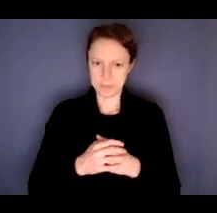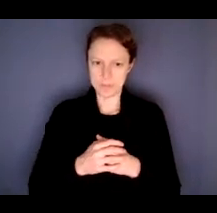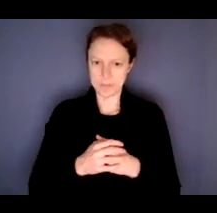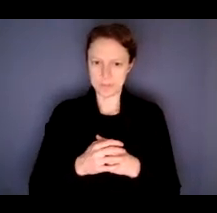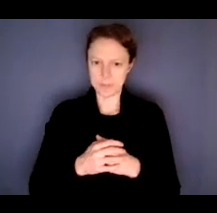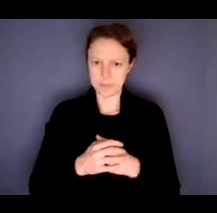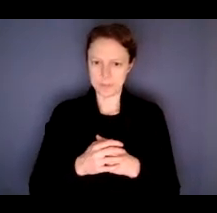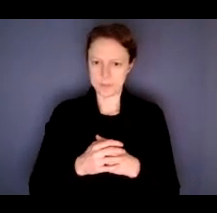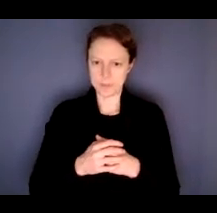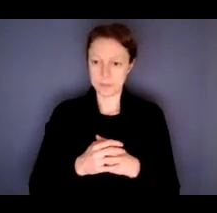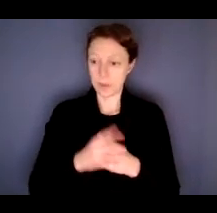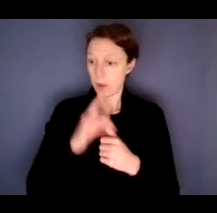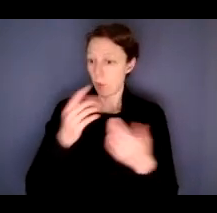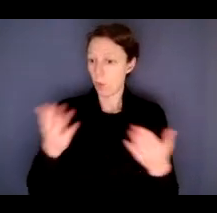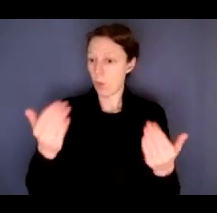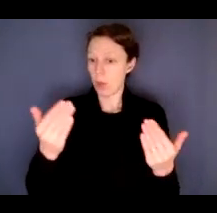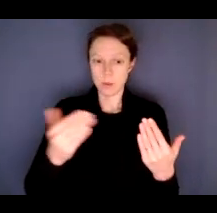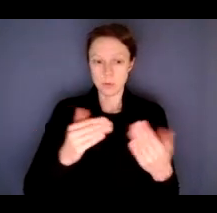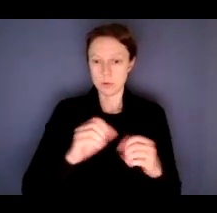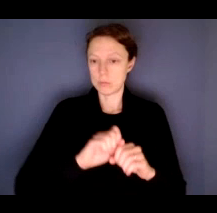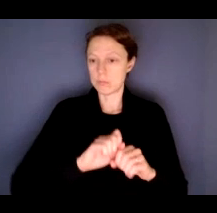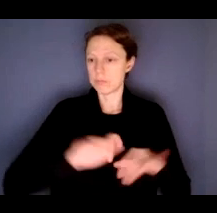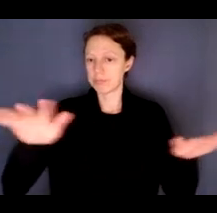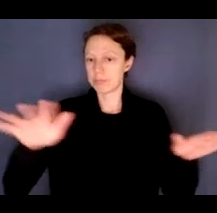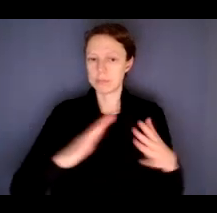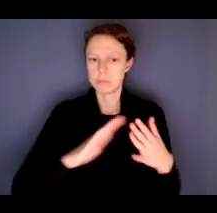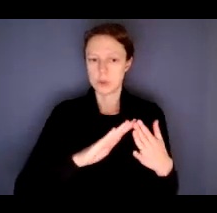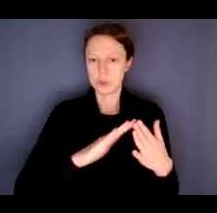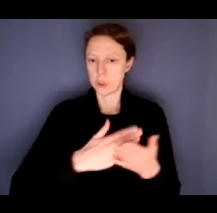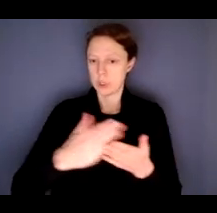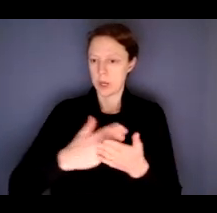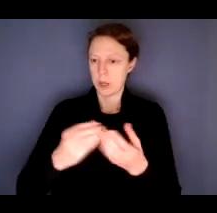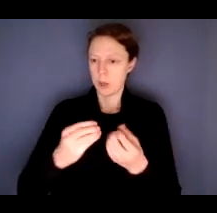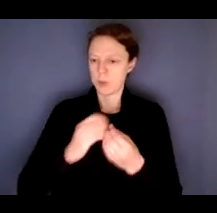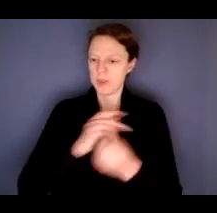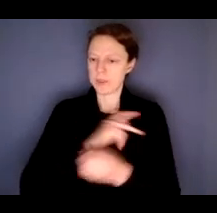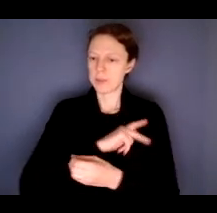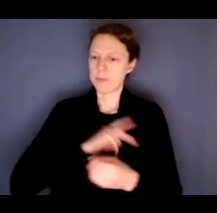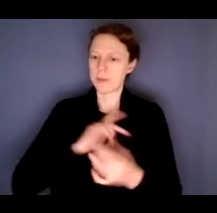community members and professional networks and use that with your inhouse training with staff.